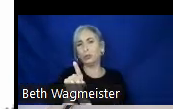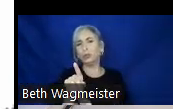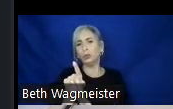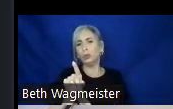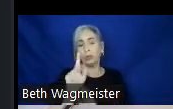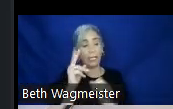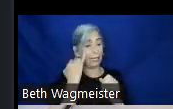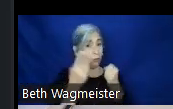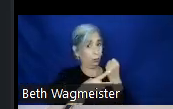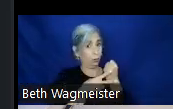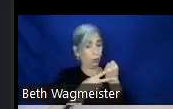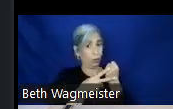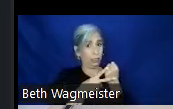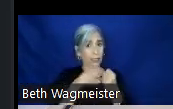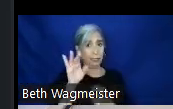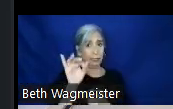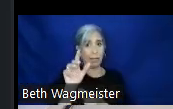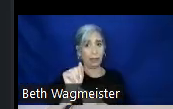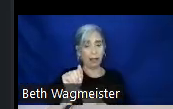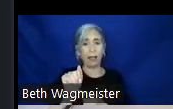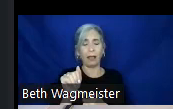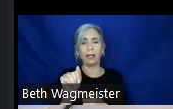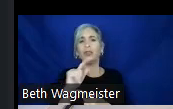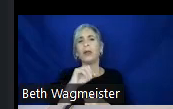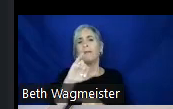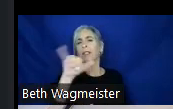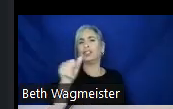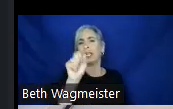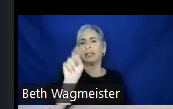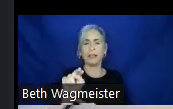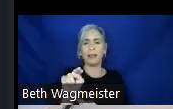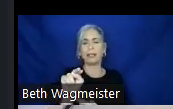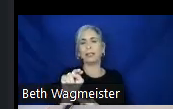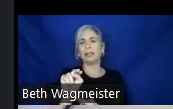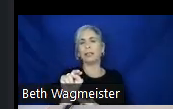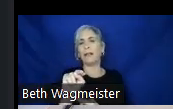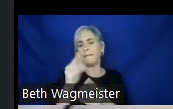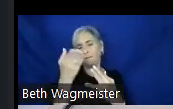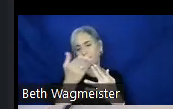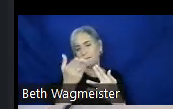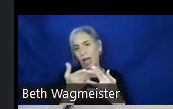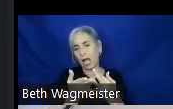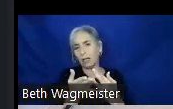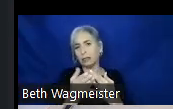data, you basically get a JSON field that you can query and look into. And it is something that we